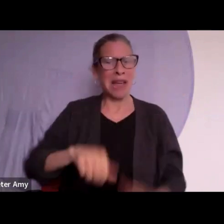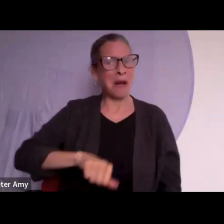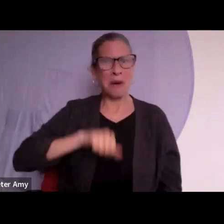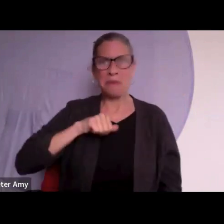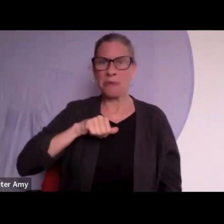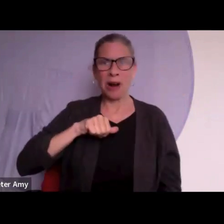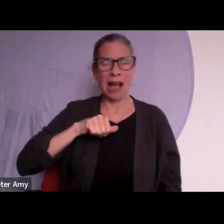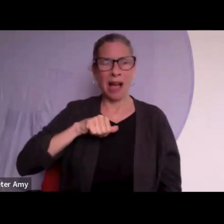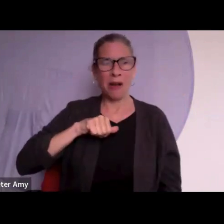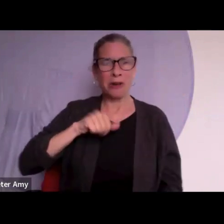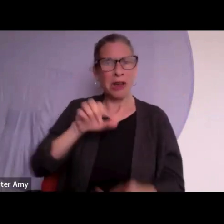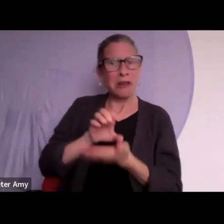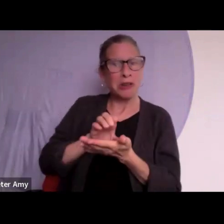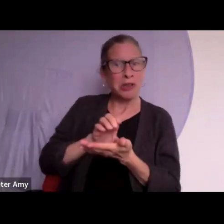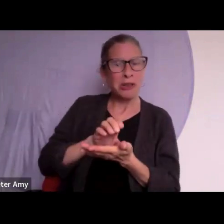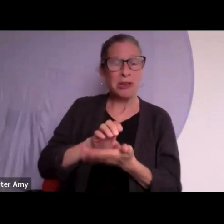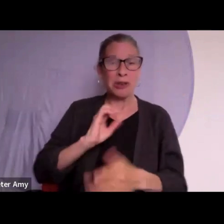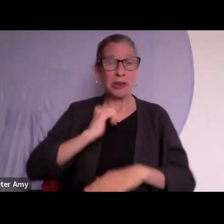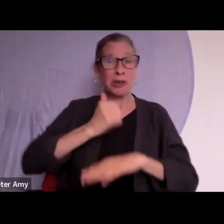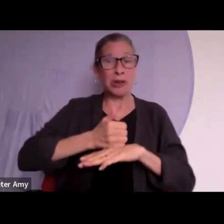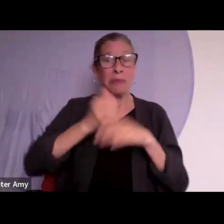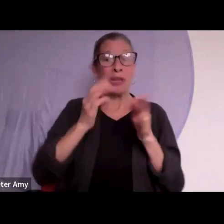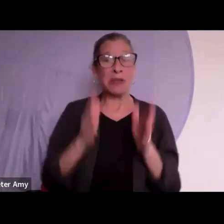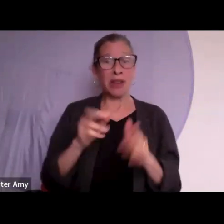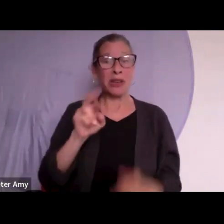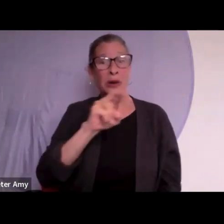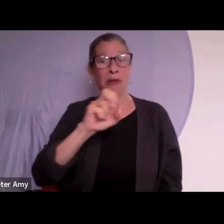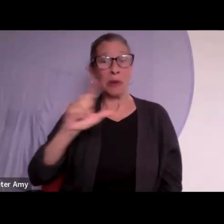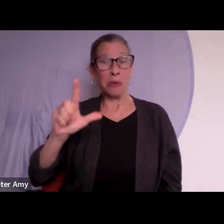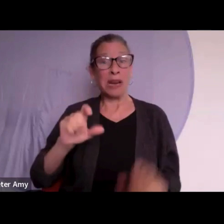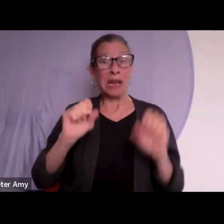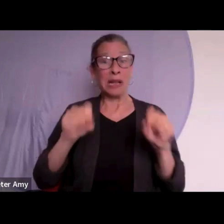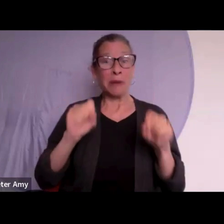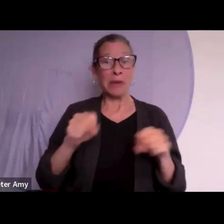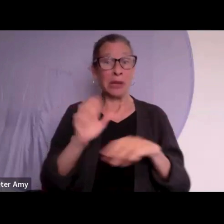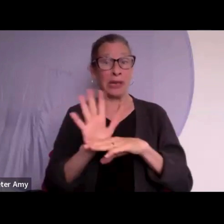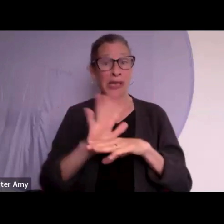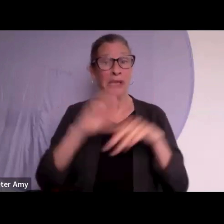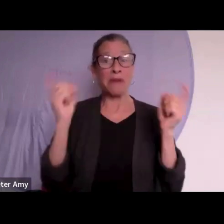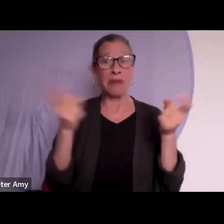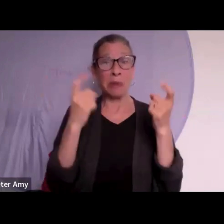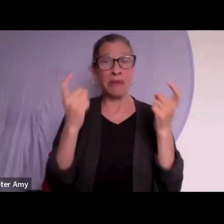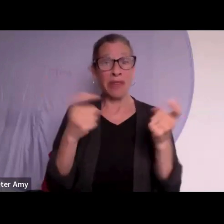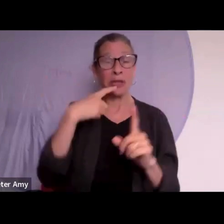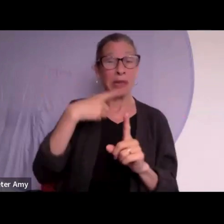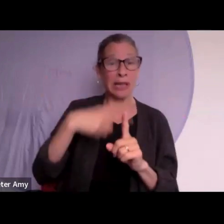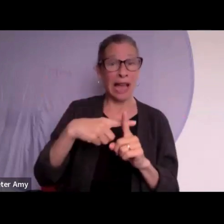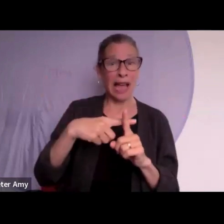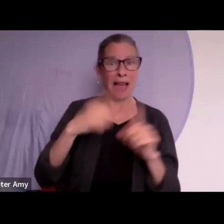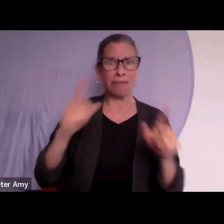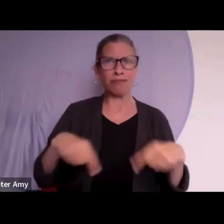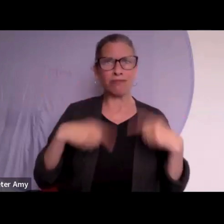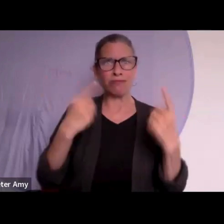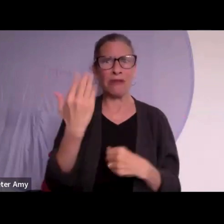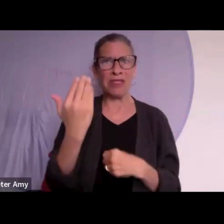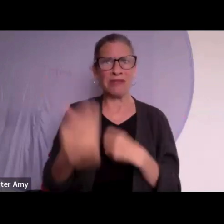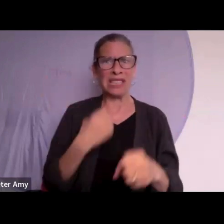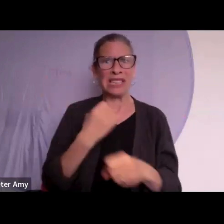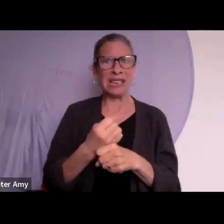founder of, the founder of the Reelabilities Film Festival. And Reelabilities has been running for 15 years. And we